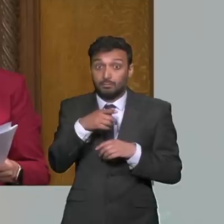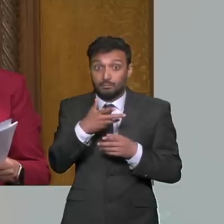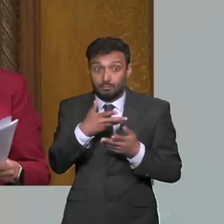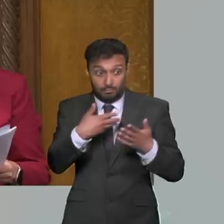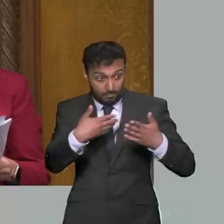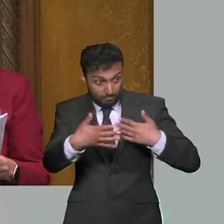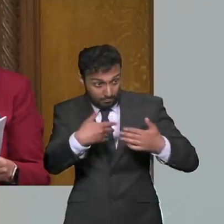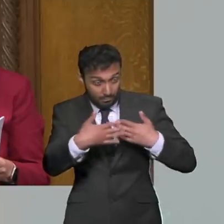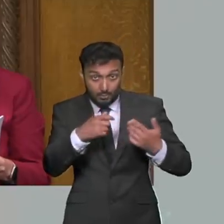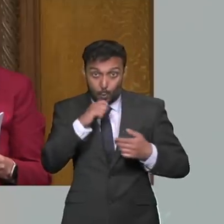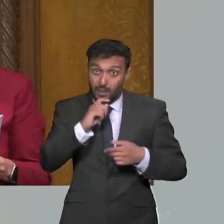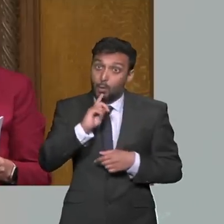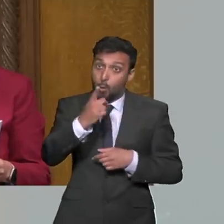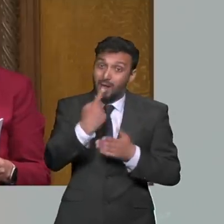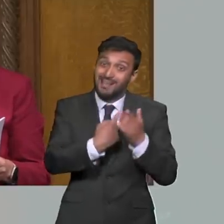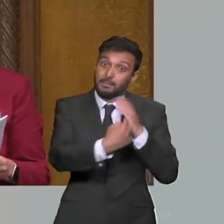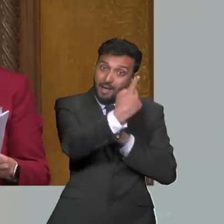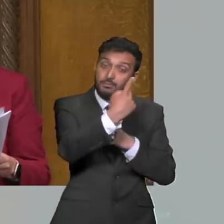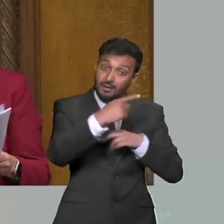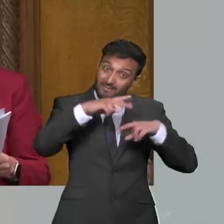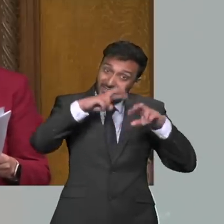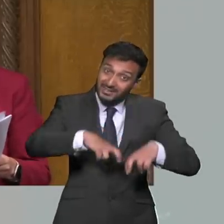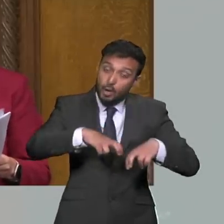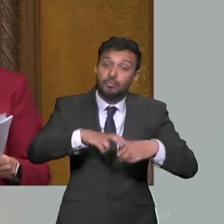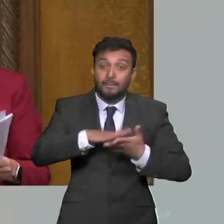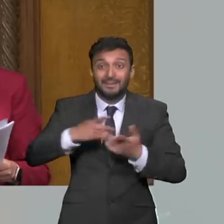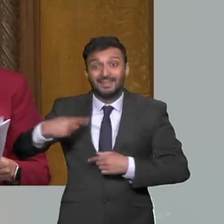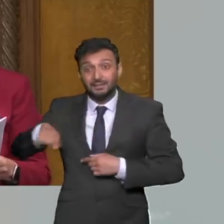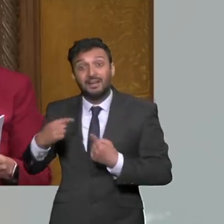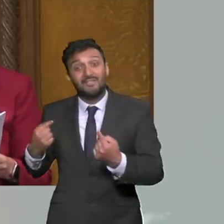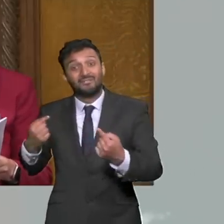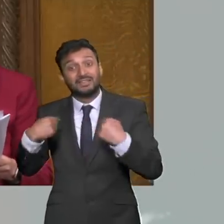into the failure to act so that victims can have confidence that his party will never